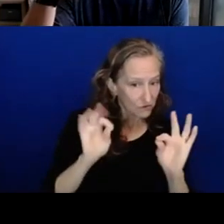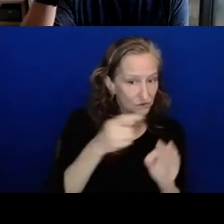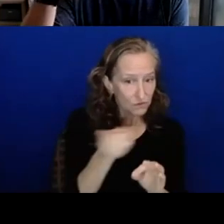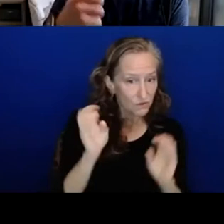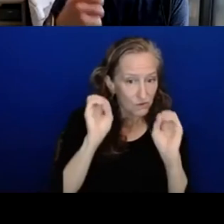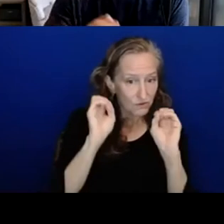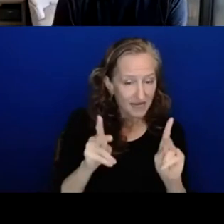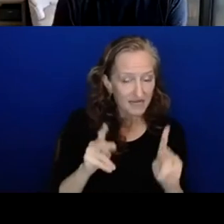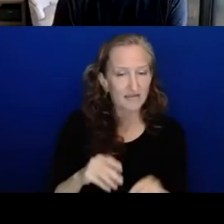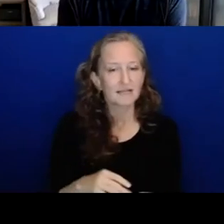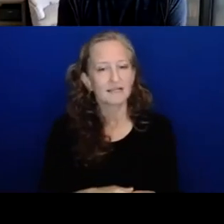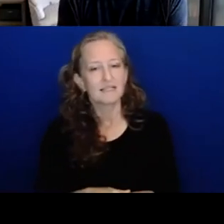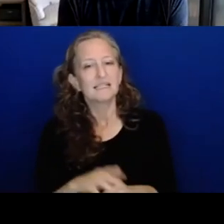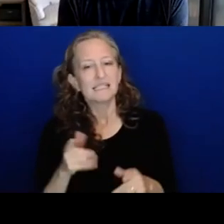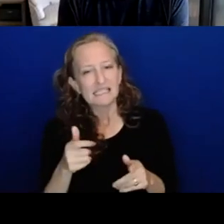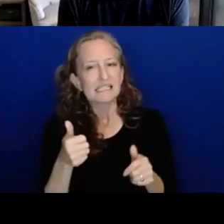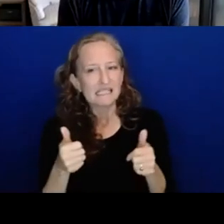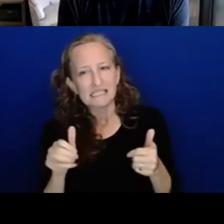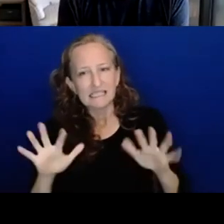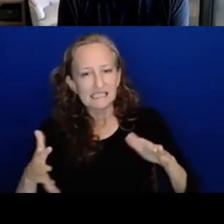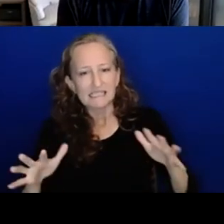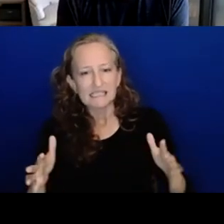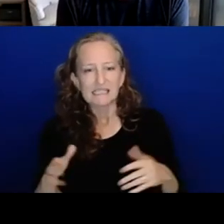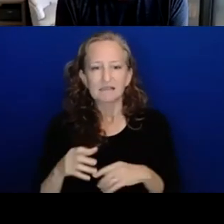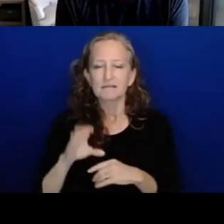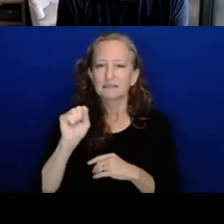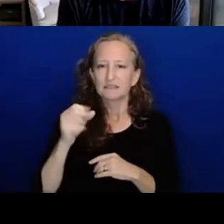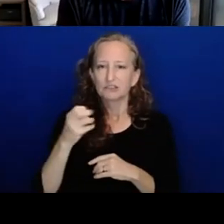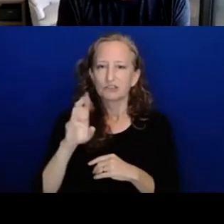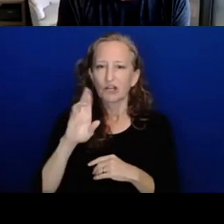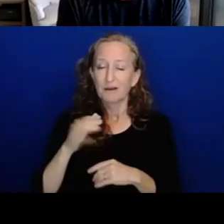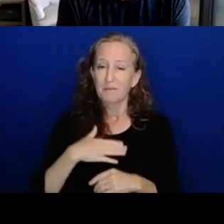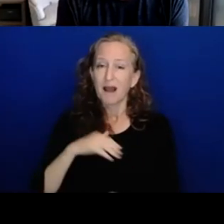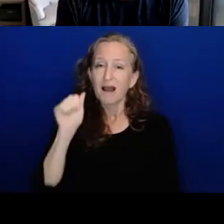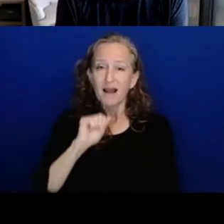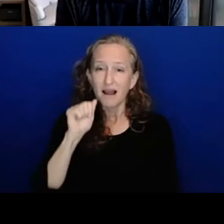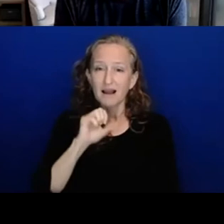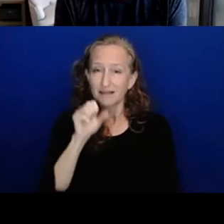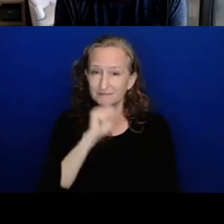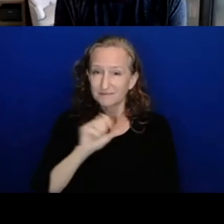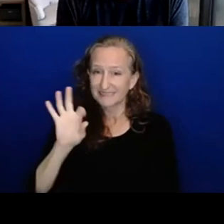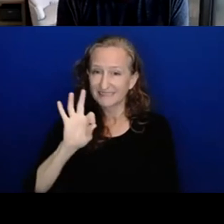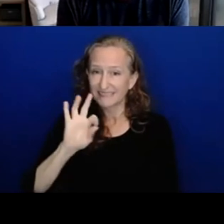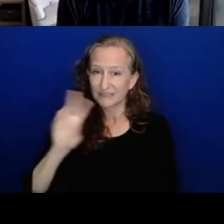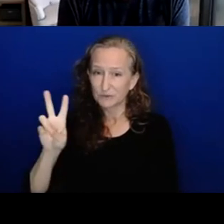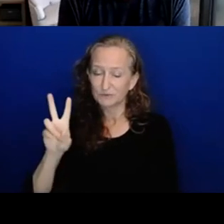Good. My 92 year old aunt passed away, unfortunate. Oh, sorry about that. Last week.